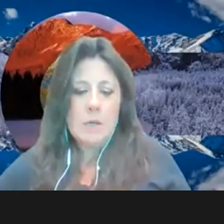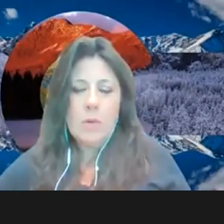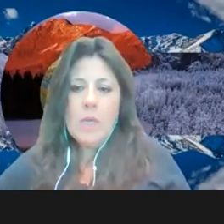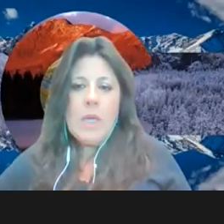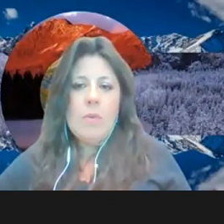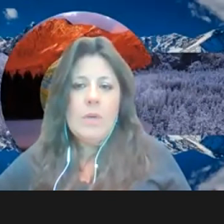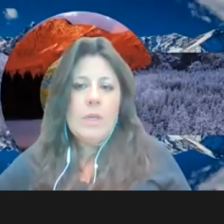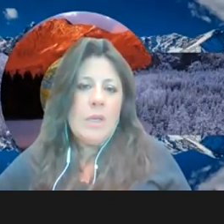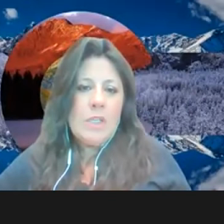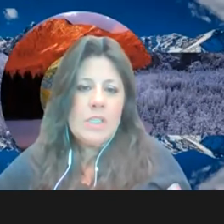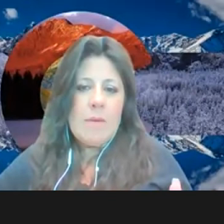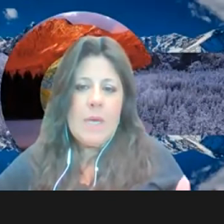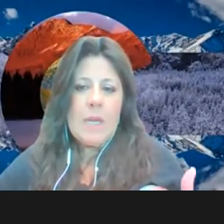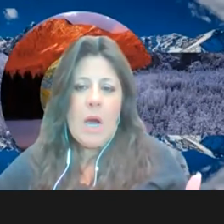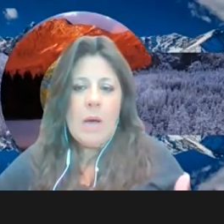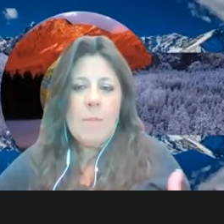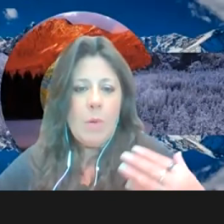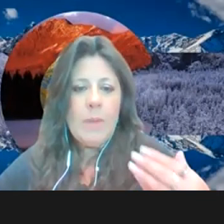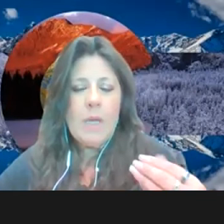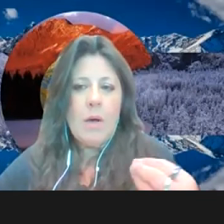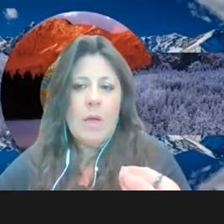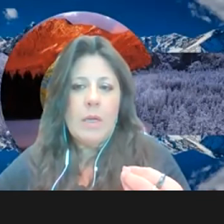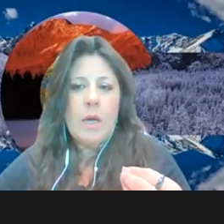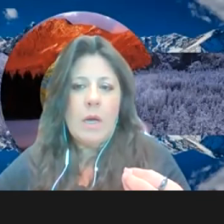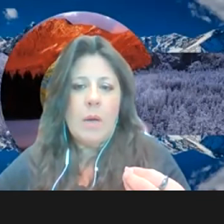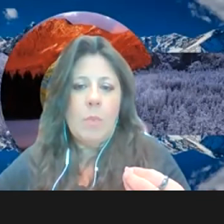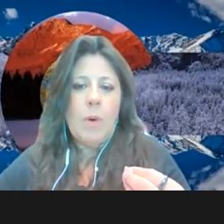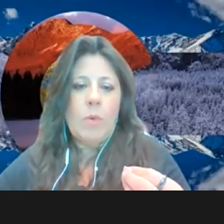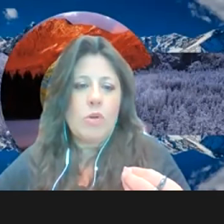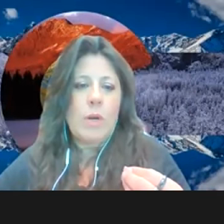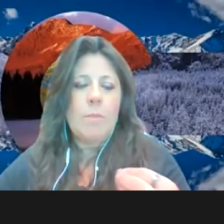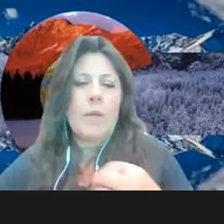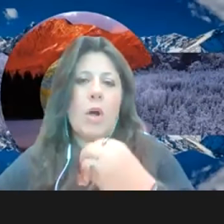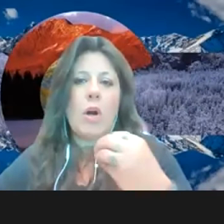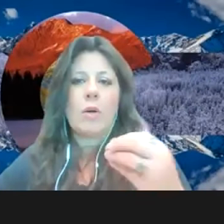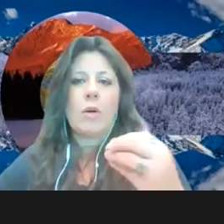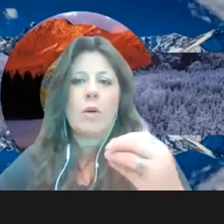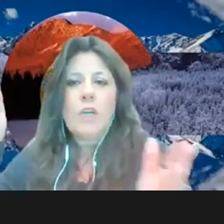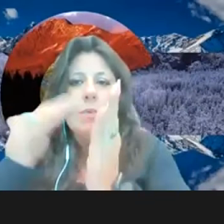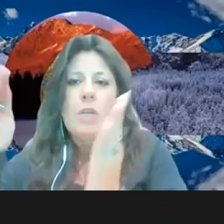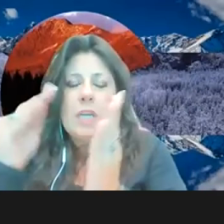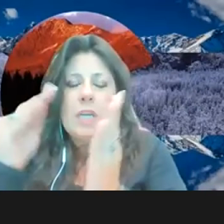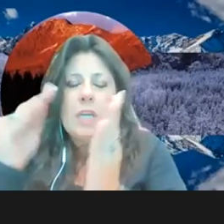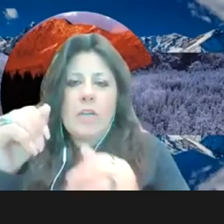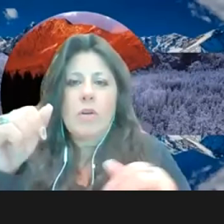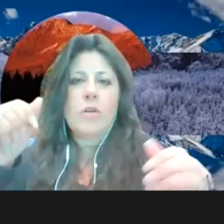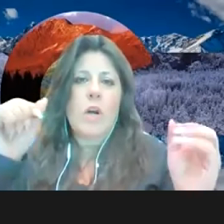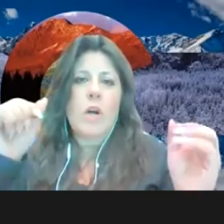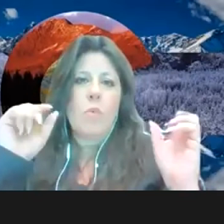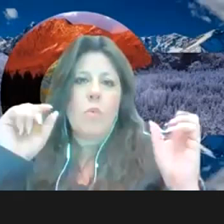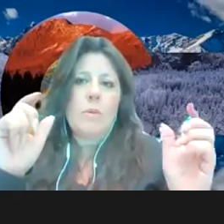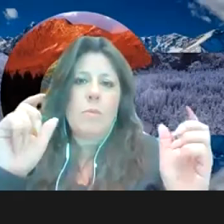so, it just gave me an aha moment on when we are trying to build our community connectors,